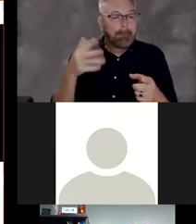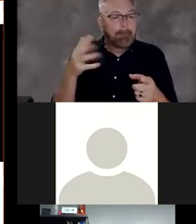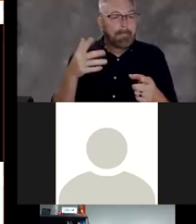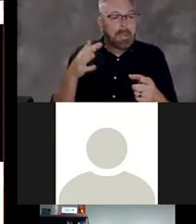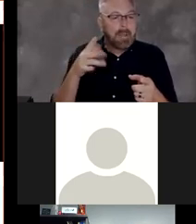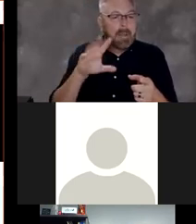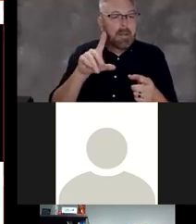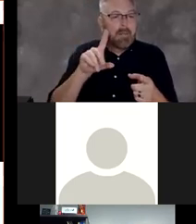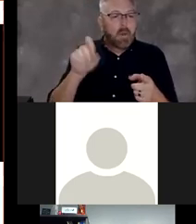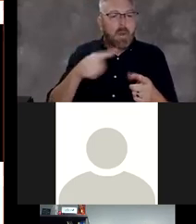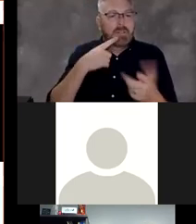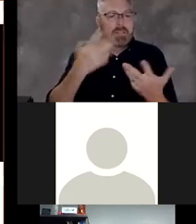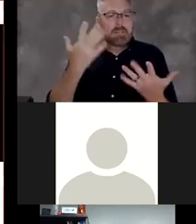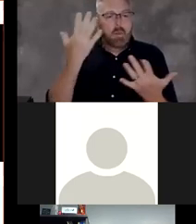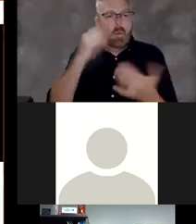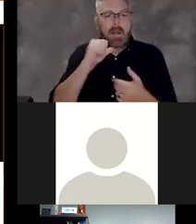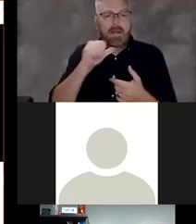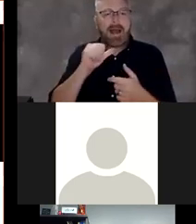ARISES WHY NOT SEXUAL EXPLOITATION BY A SCHOOL